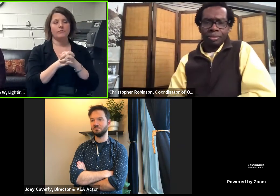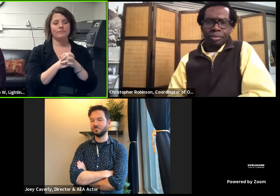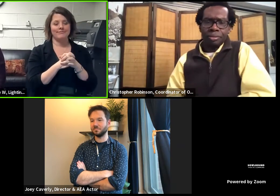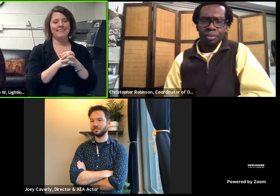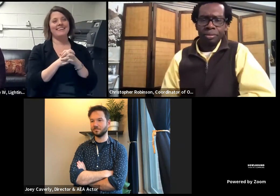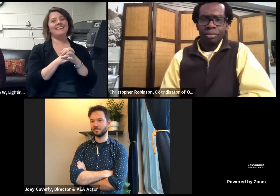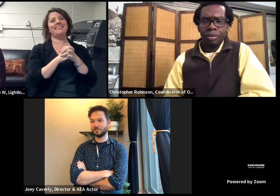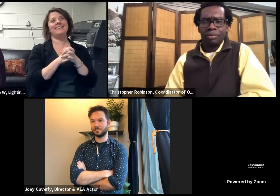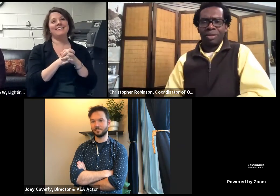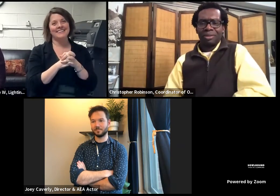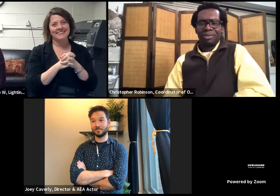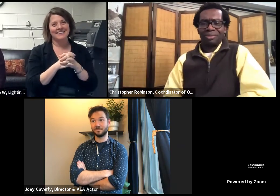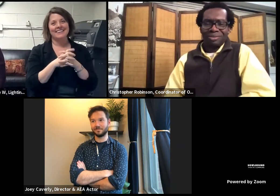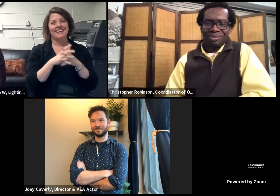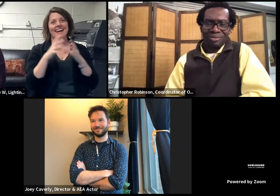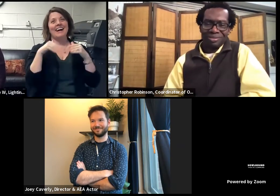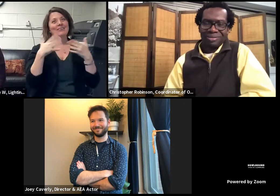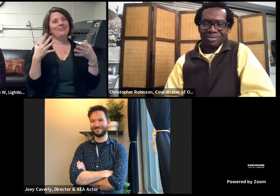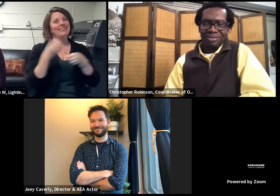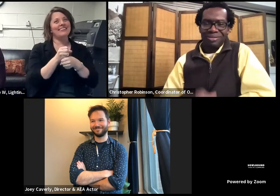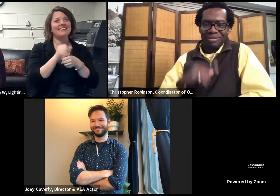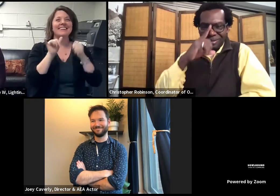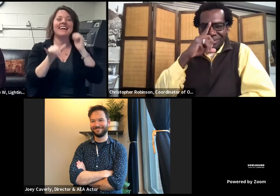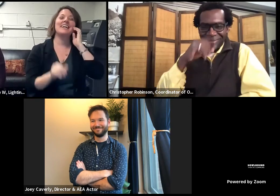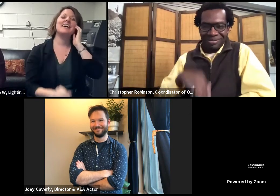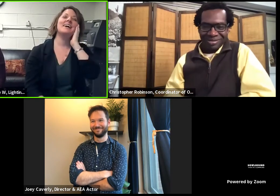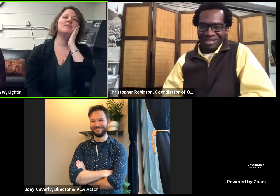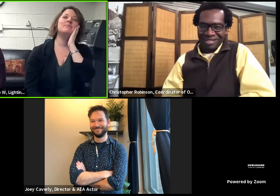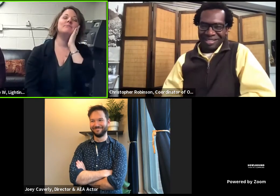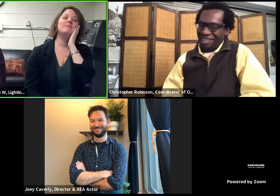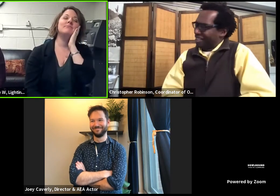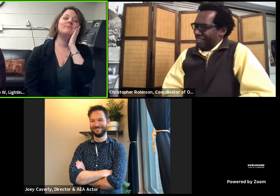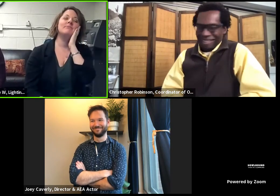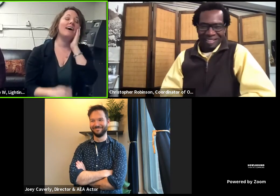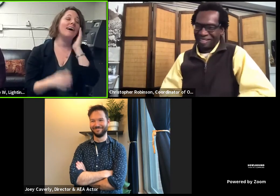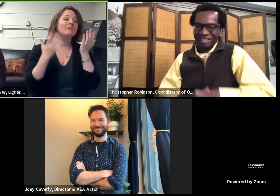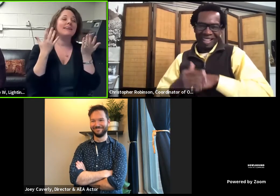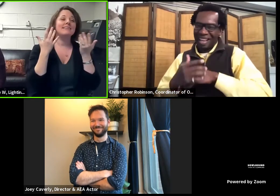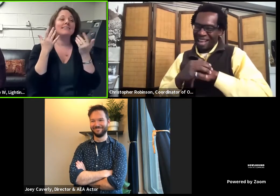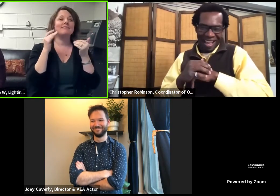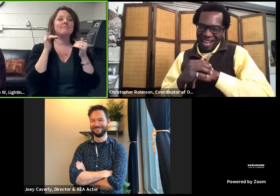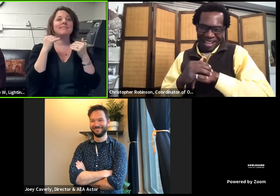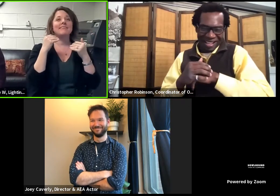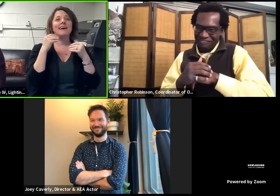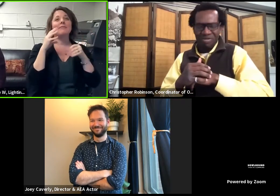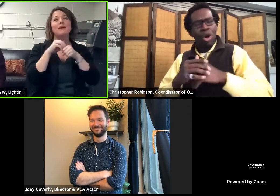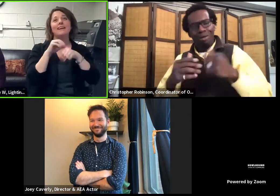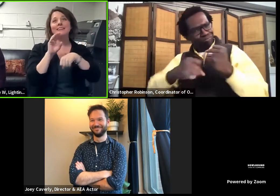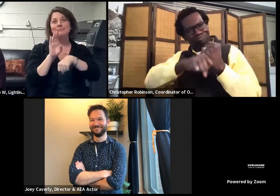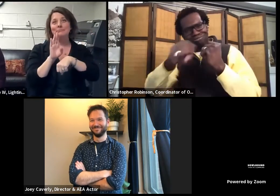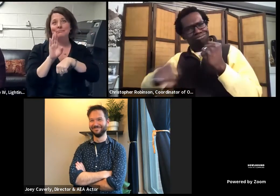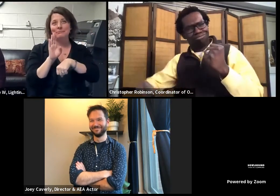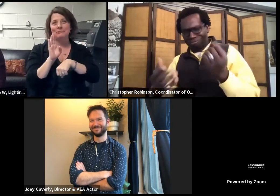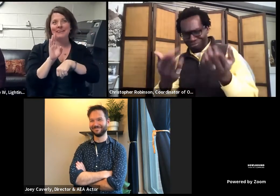Sure, let's focus on that. Okay, I'll try to keep it concise here. (chuckles) That's all right.